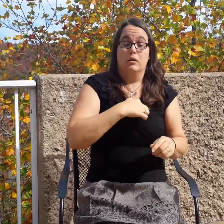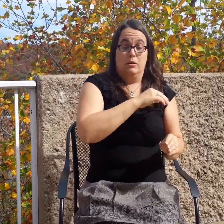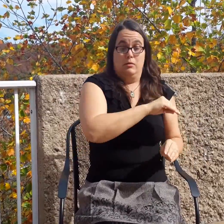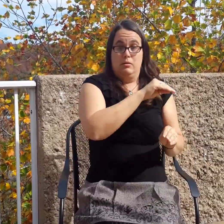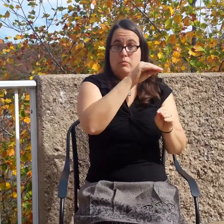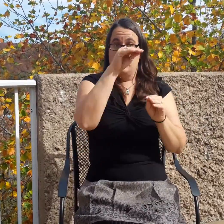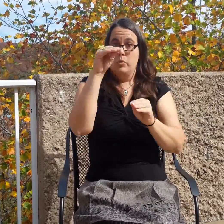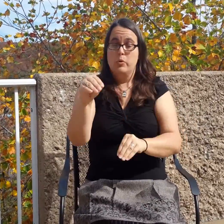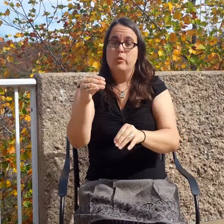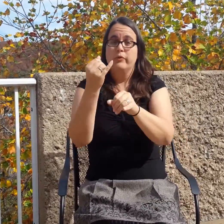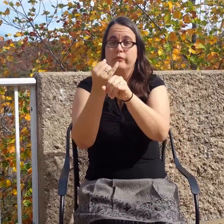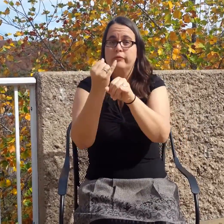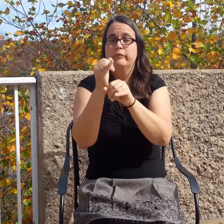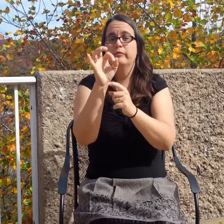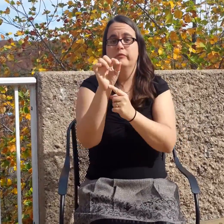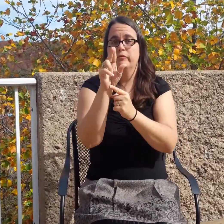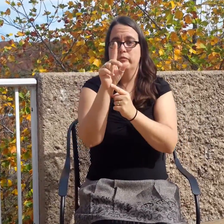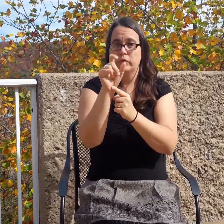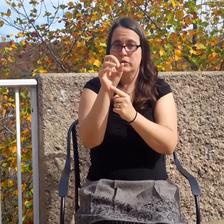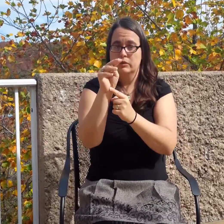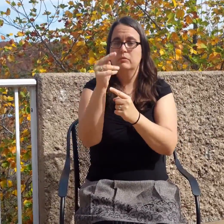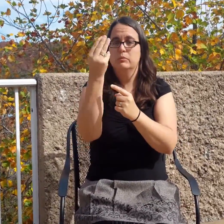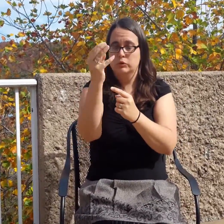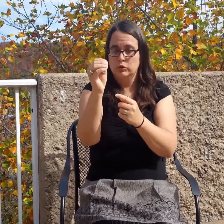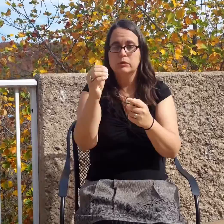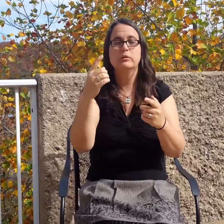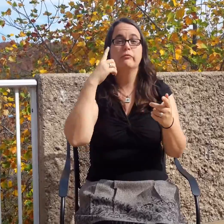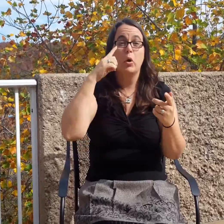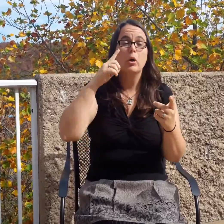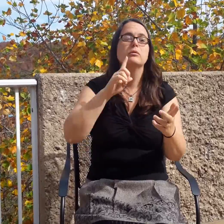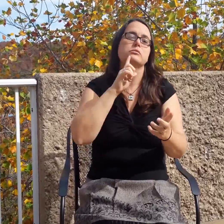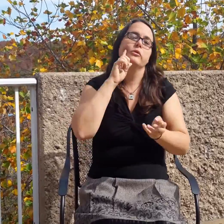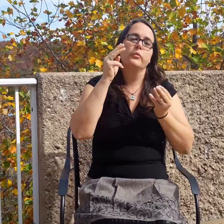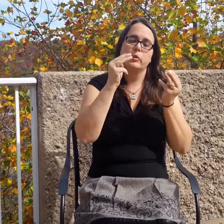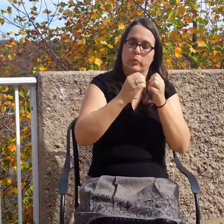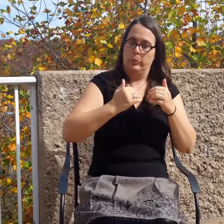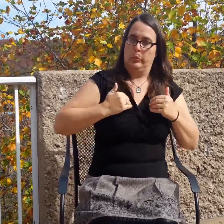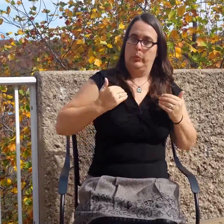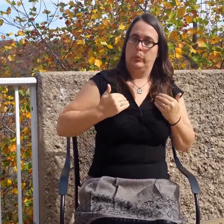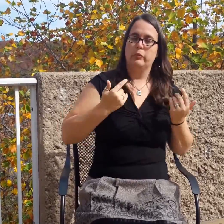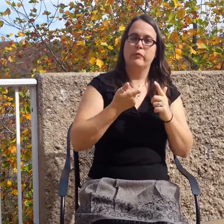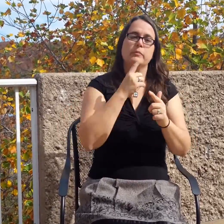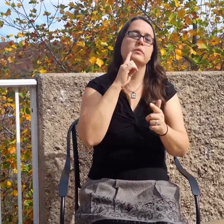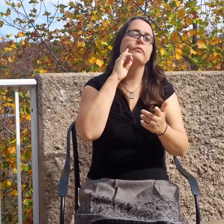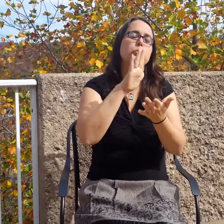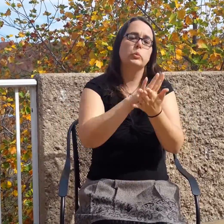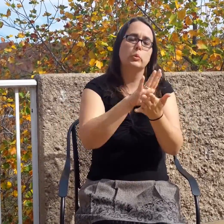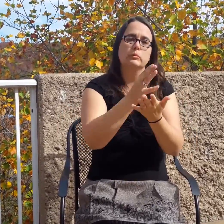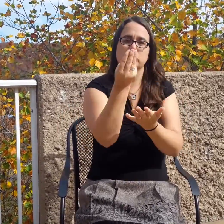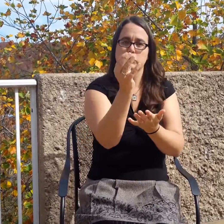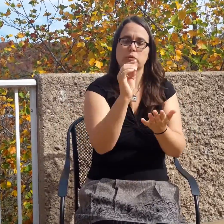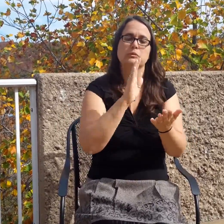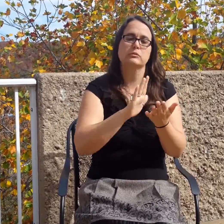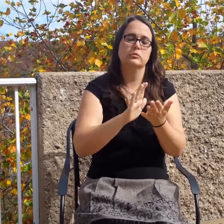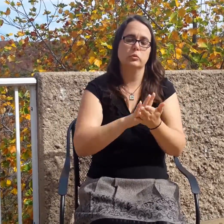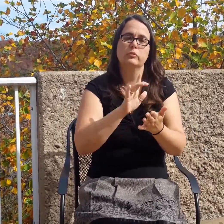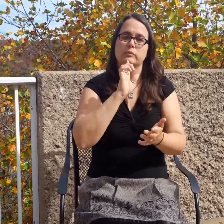I moved to Fulton Missouri to do deaf ministry with the youth from Missouri School for the Deaf.